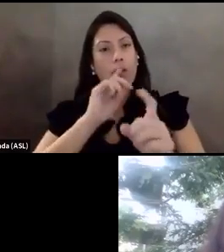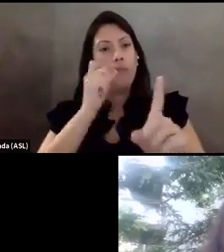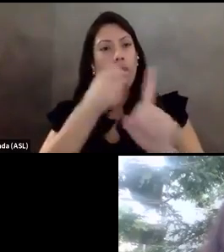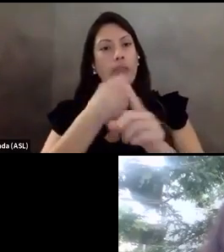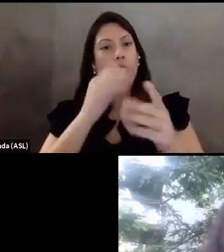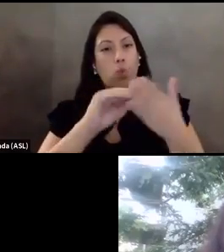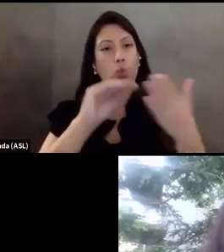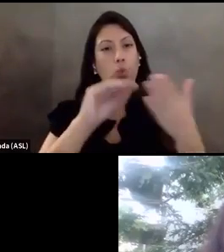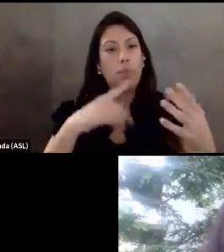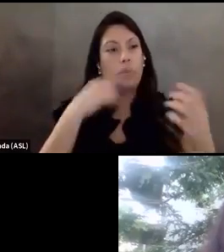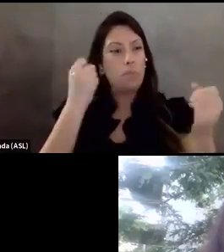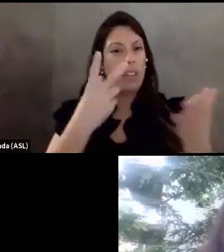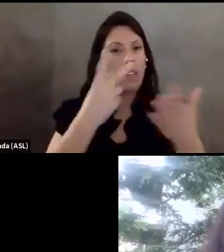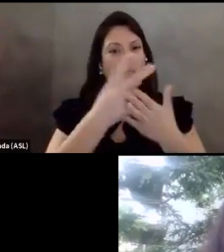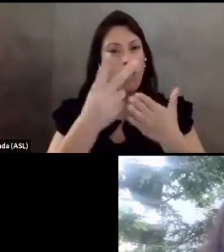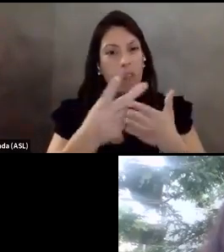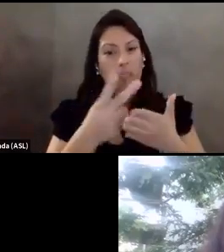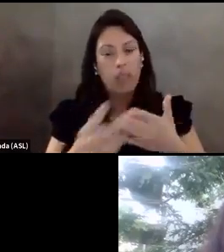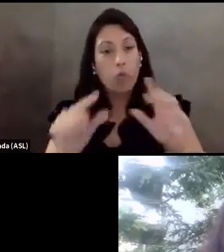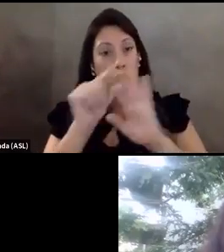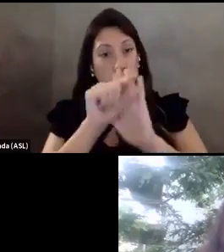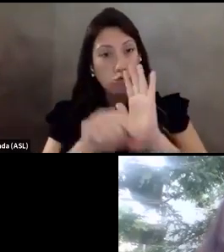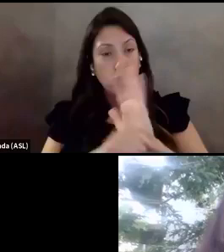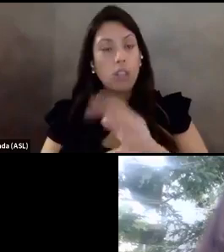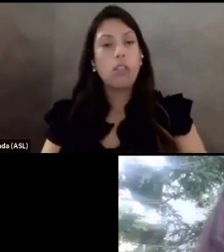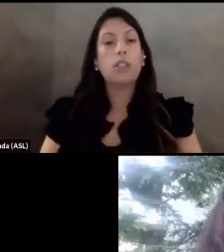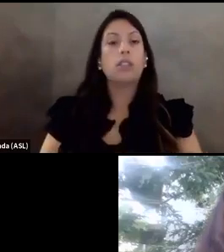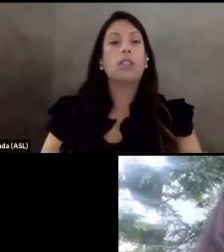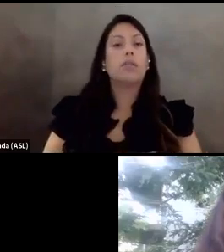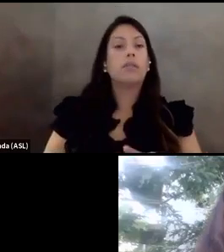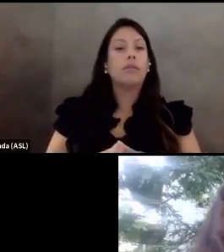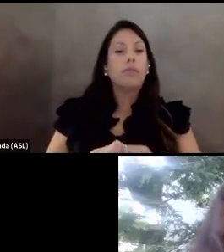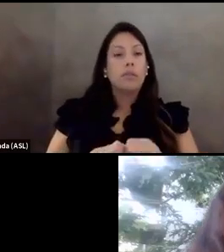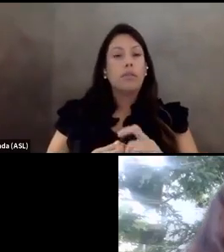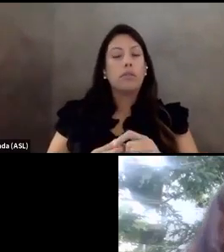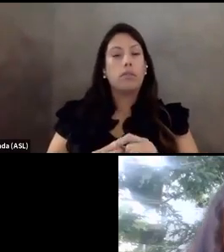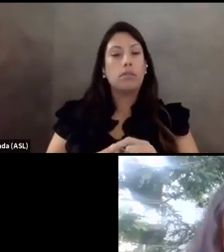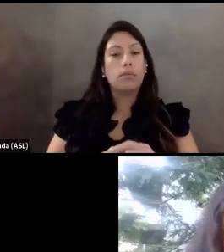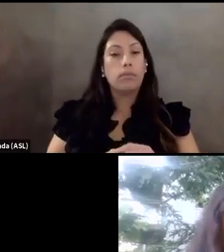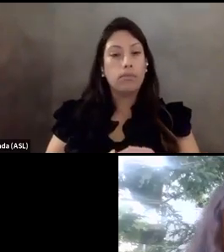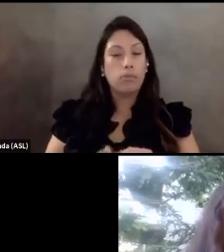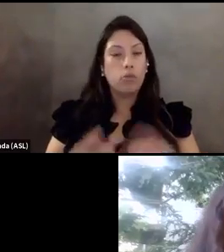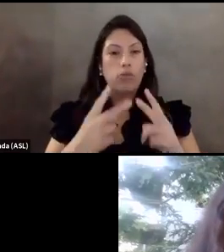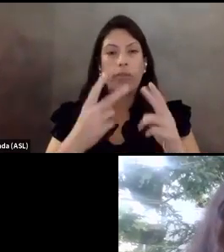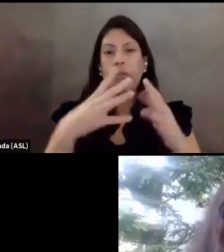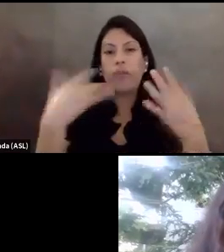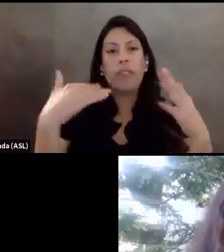failing grades and just a real concern about their mental health going forward.